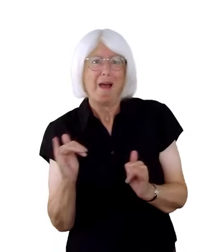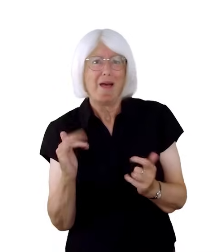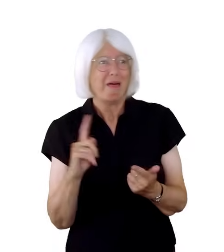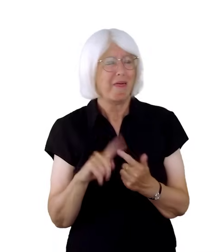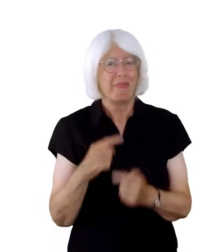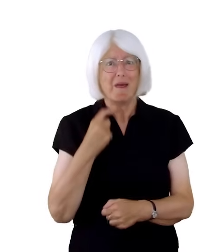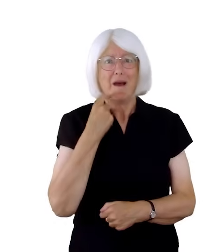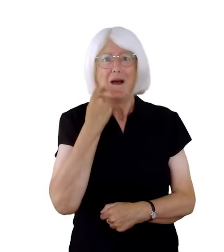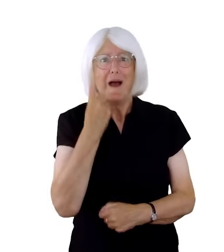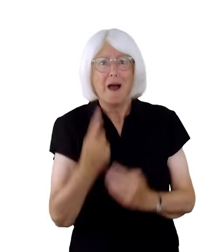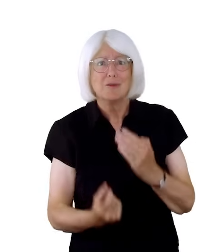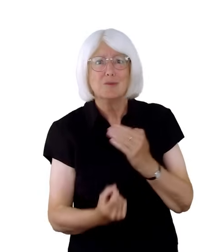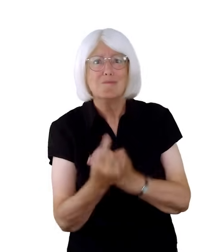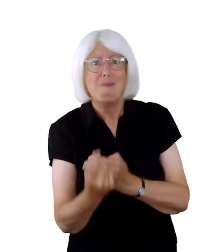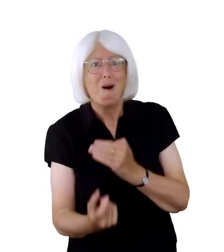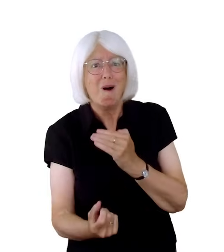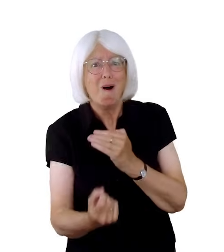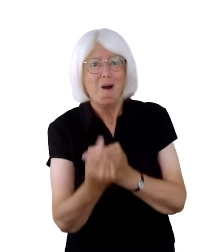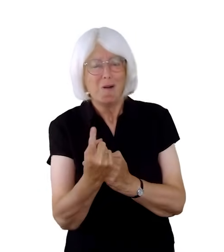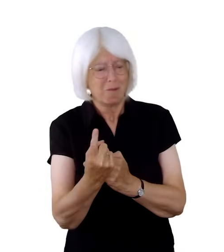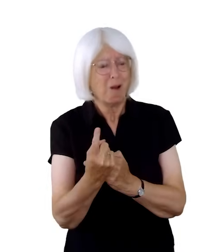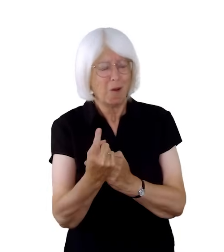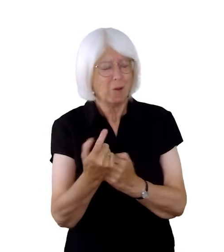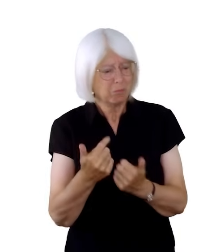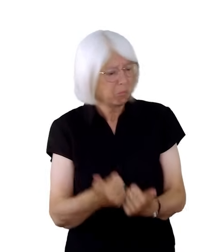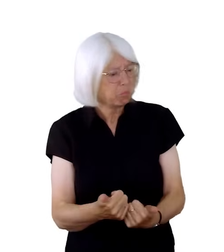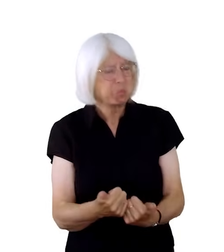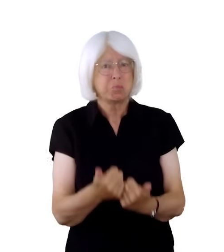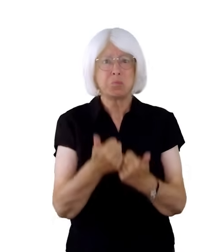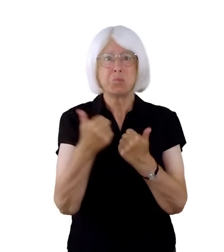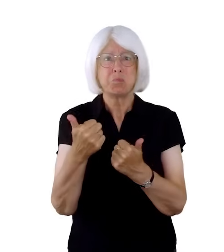And whether our tomorrows